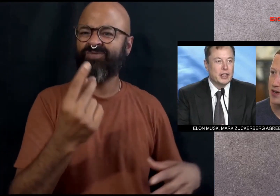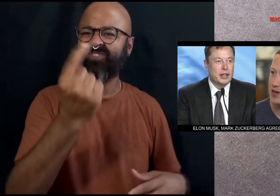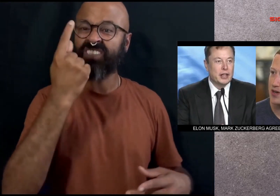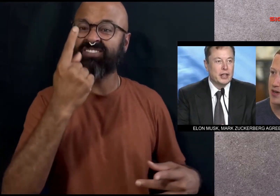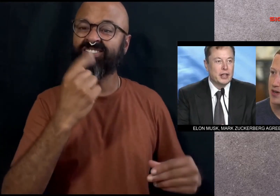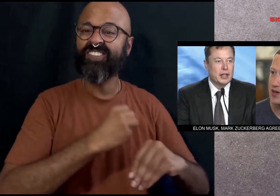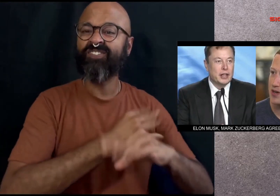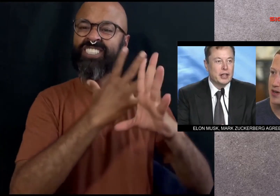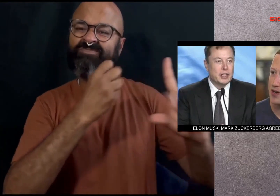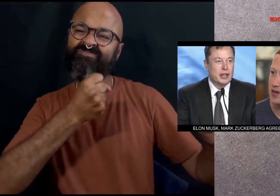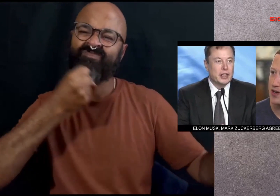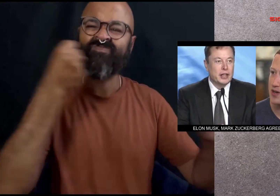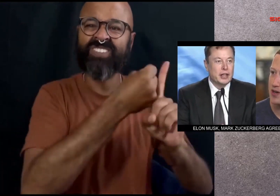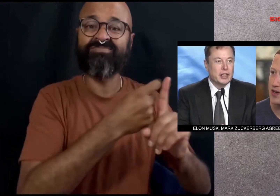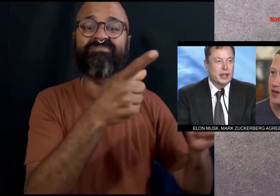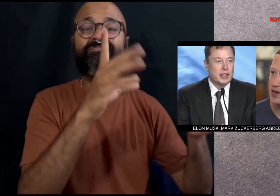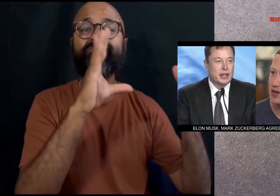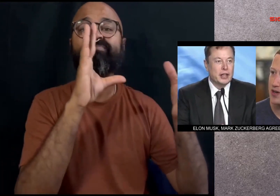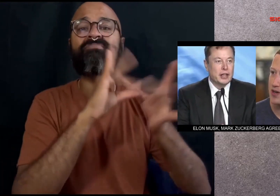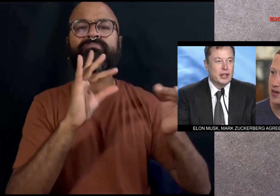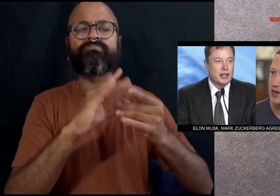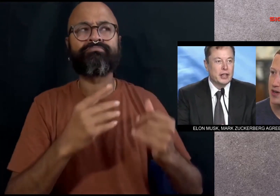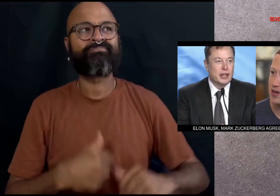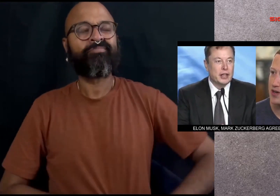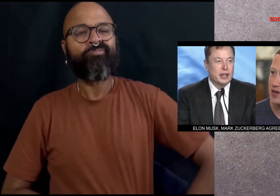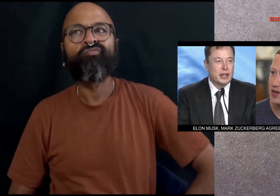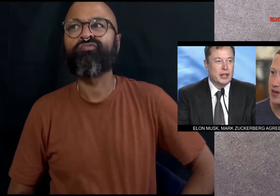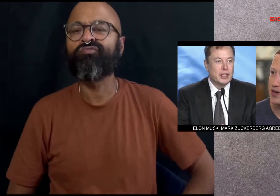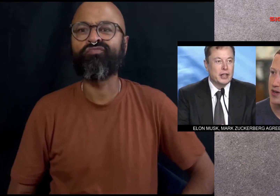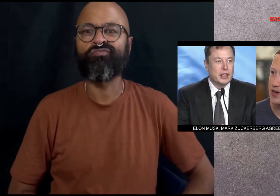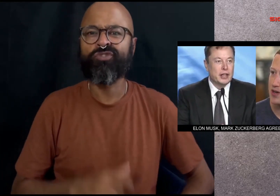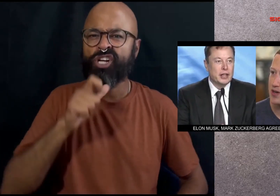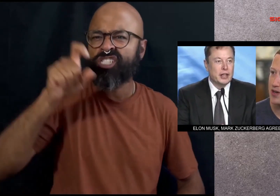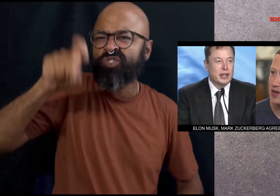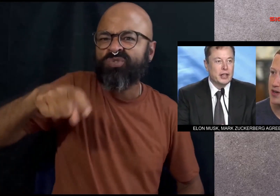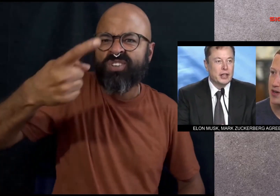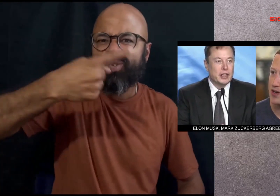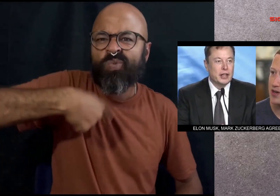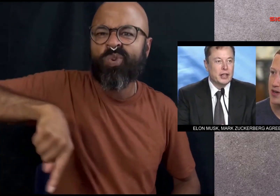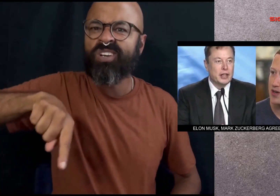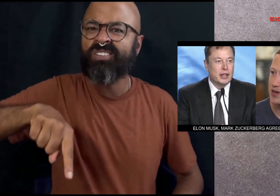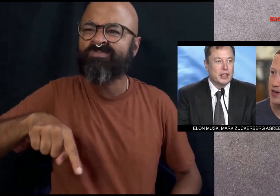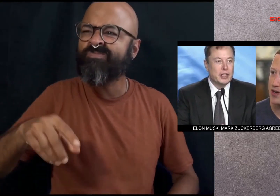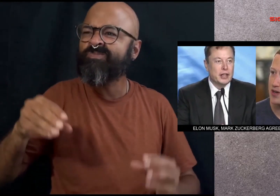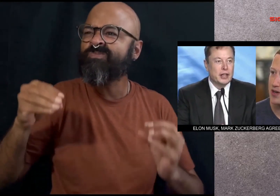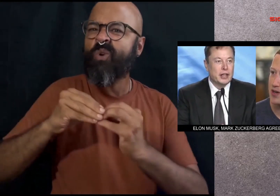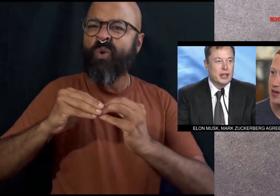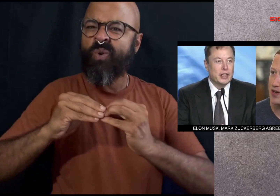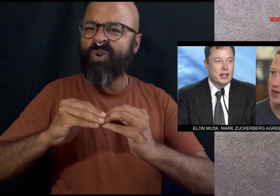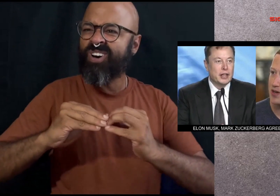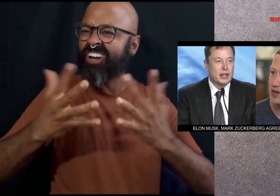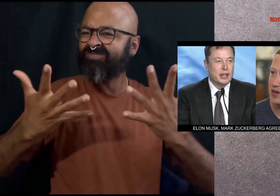shouldn't we use a more reliable platform that can actually raise money for charity?